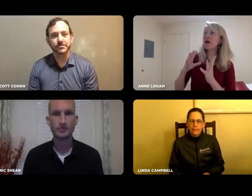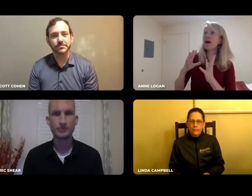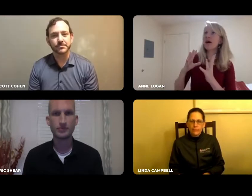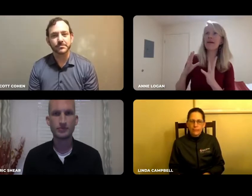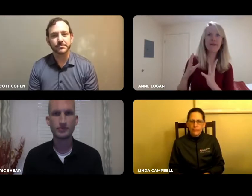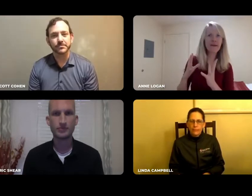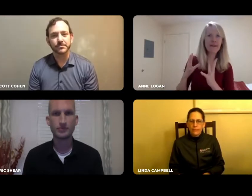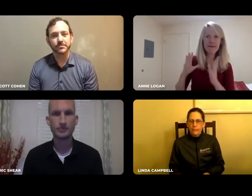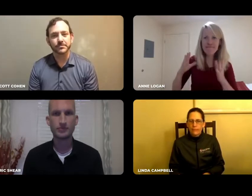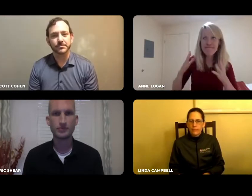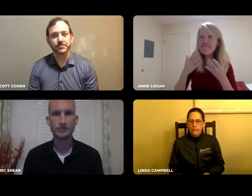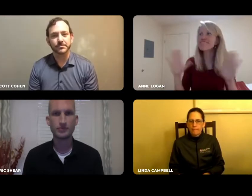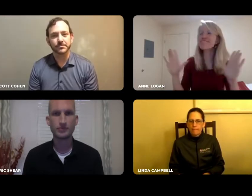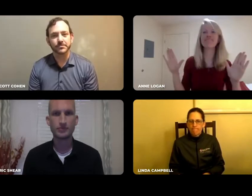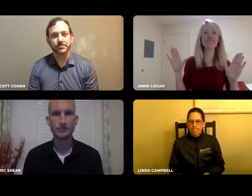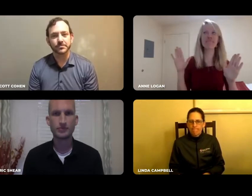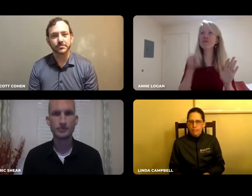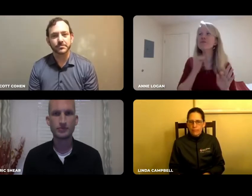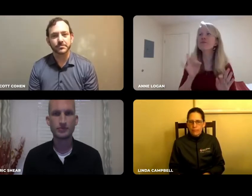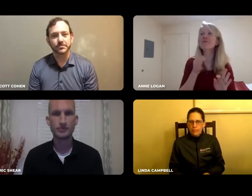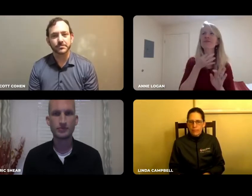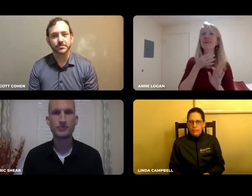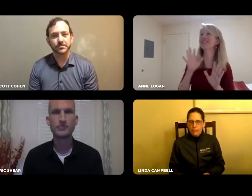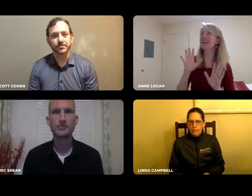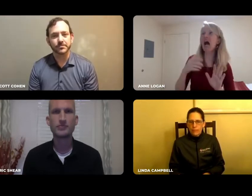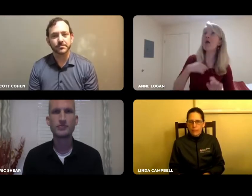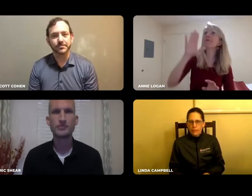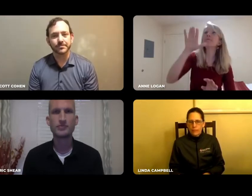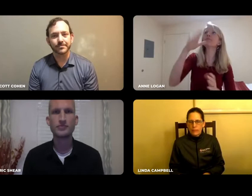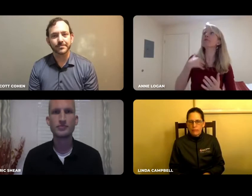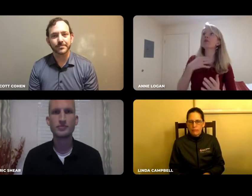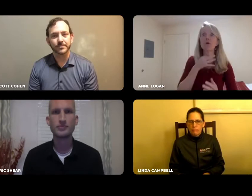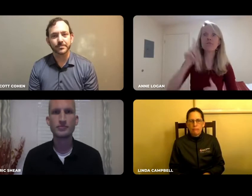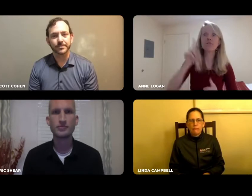They were all very curious in general as was I.